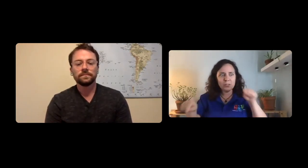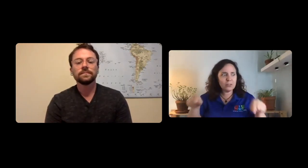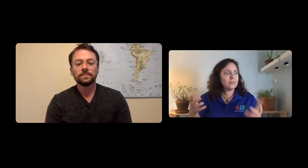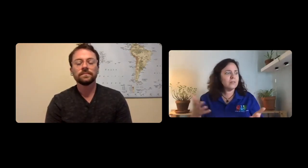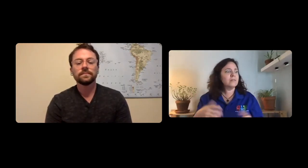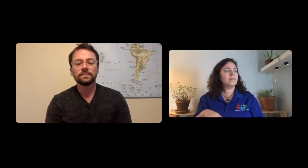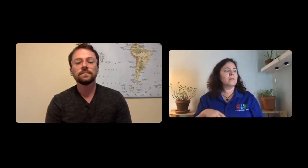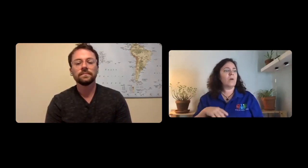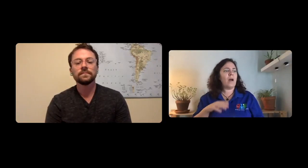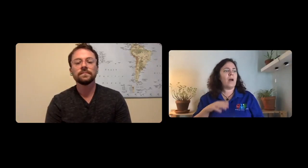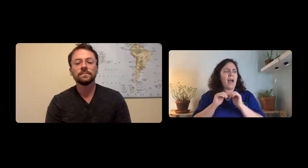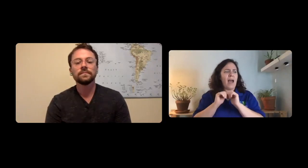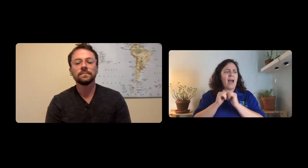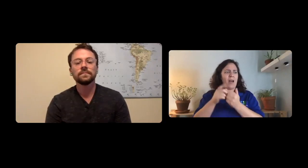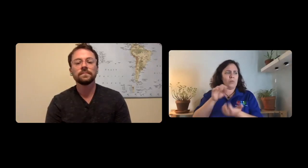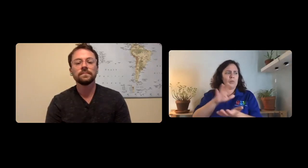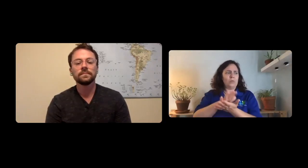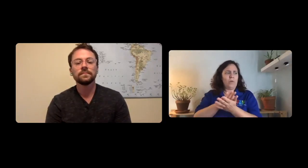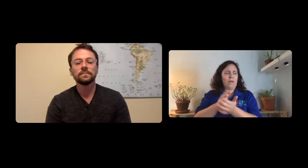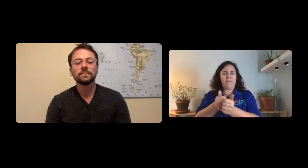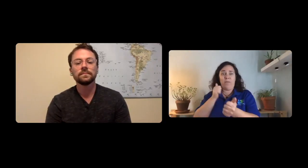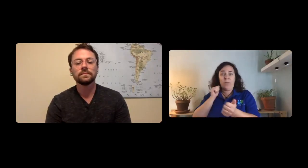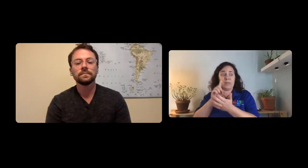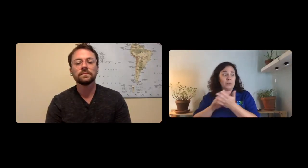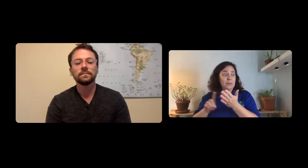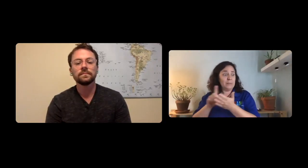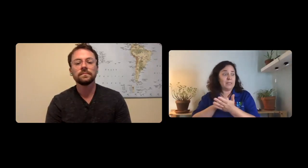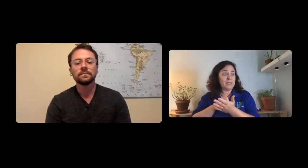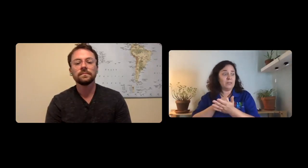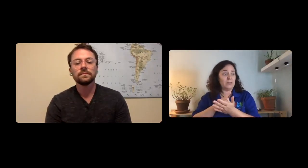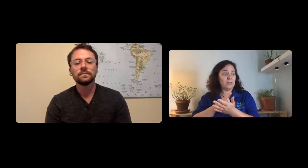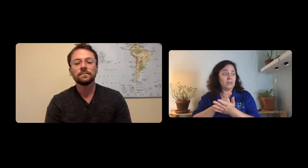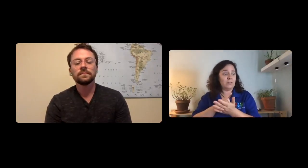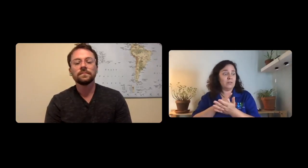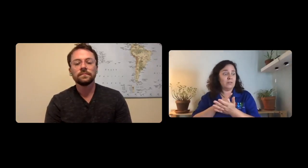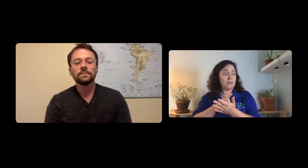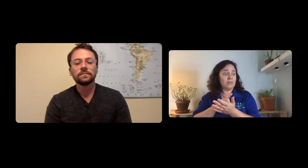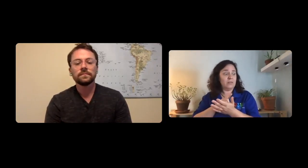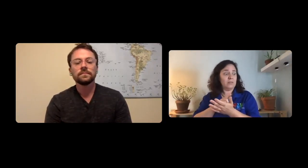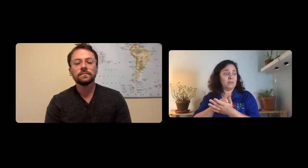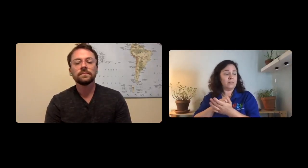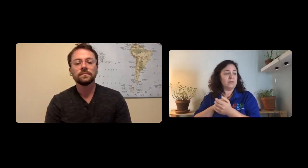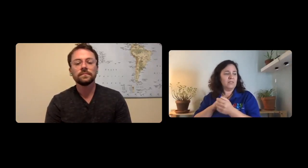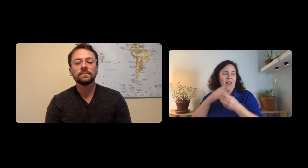What sports team should they join and how does the school avoid discrimination?